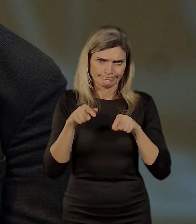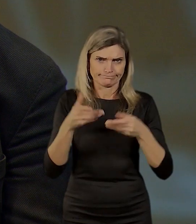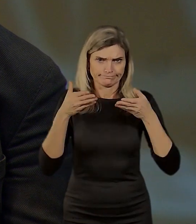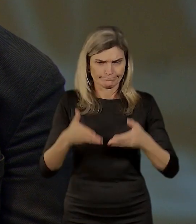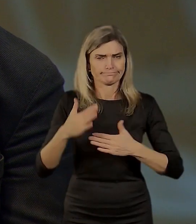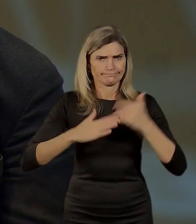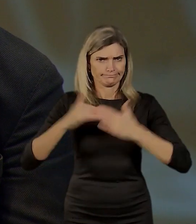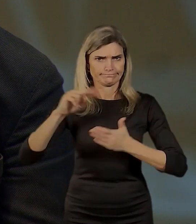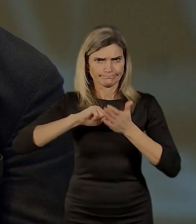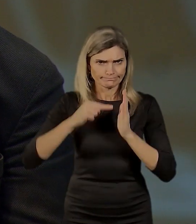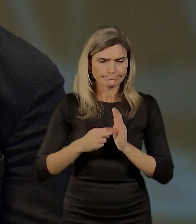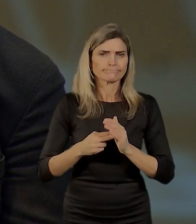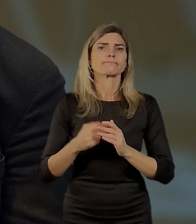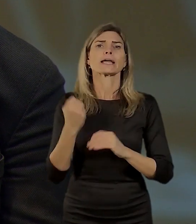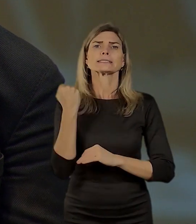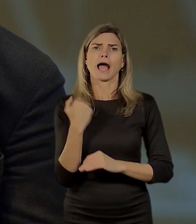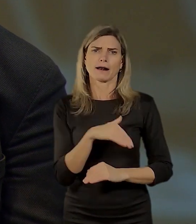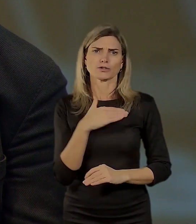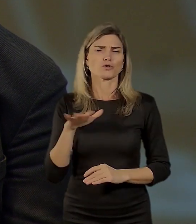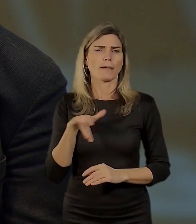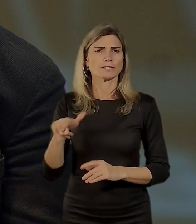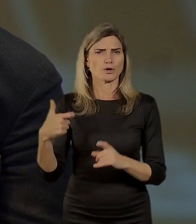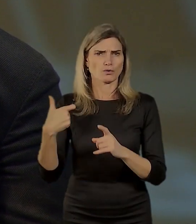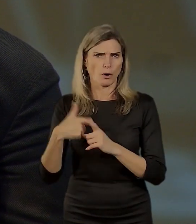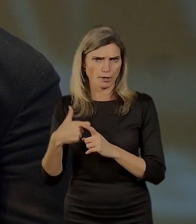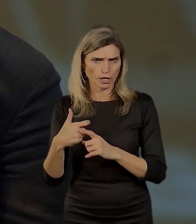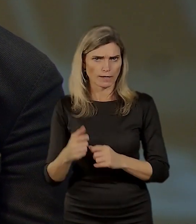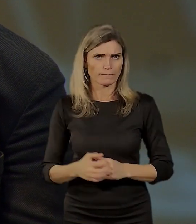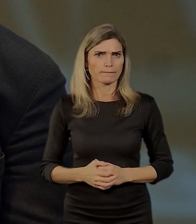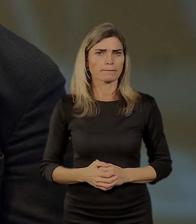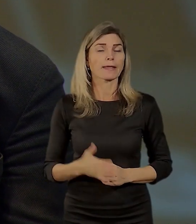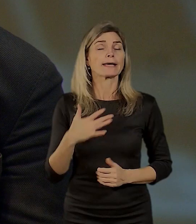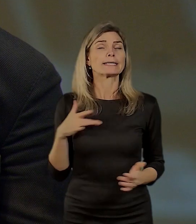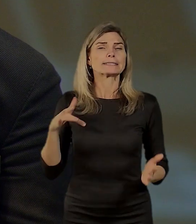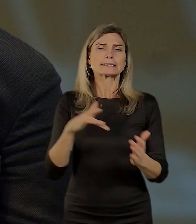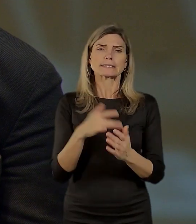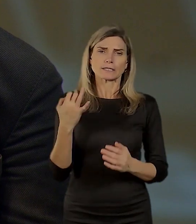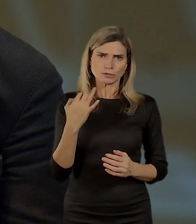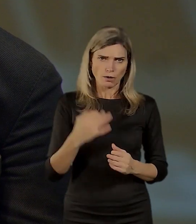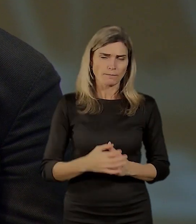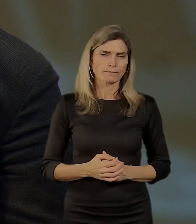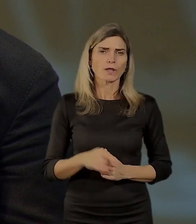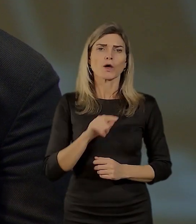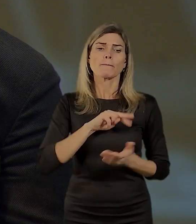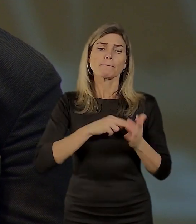Of course, this is our plan, our goal. We will see if we succeed, if no one appeals to us and so on,